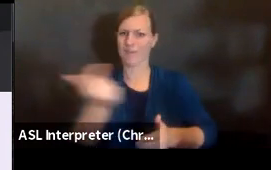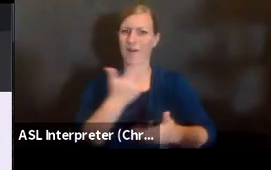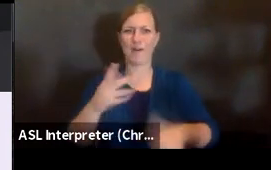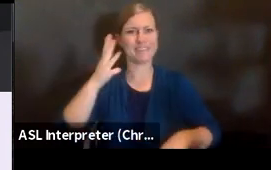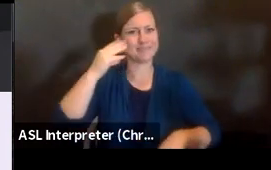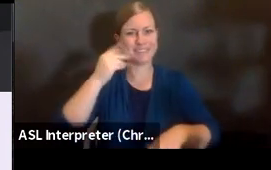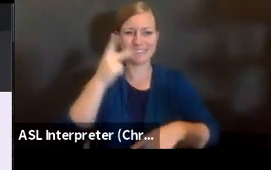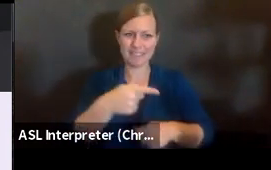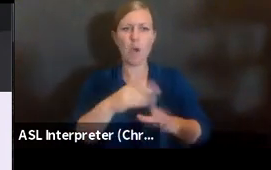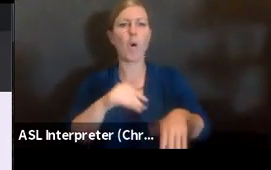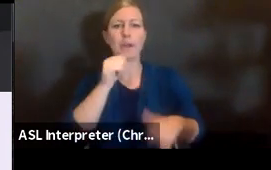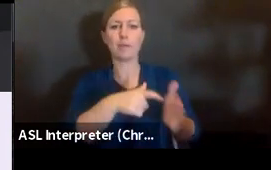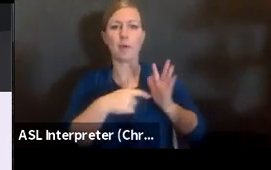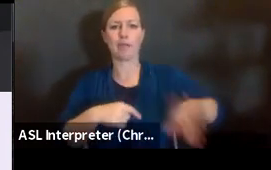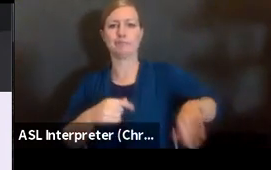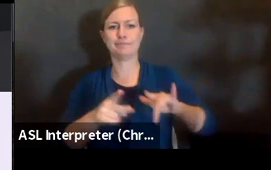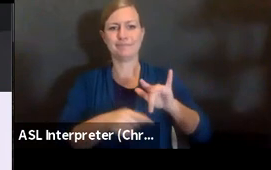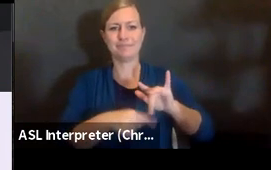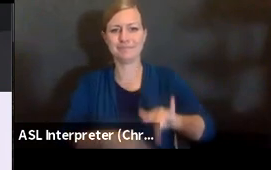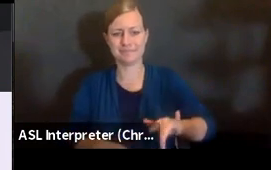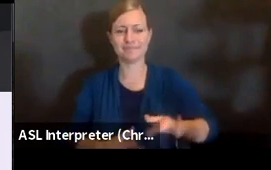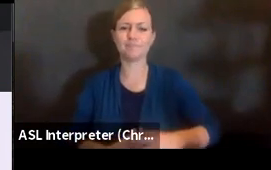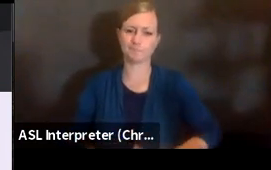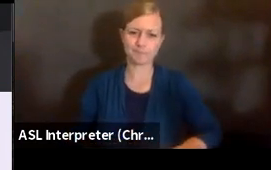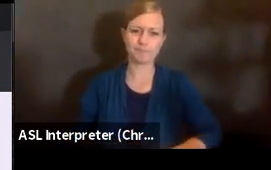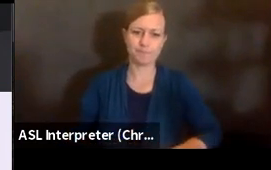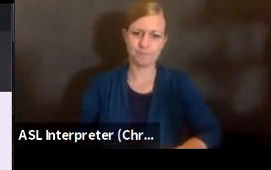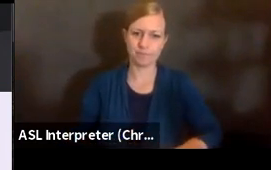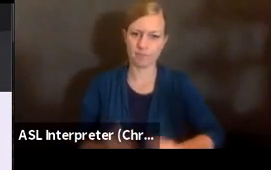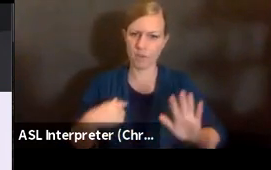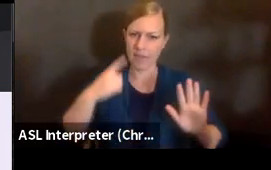Katherine Livick - ESD 112: internet ourselves. And so I think Katherine Livick - ESD 112: I have what I need here. I think I